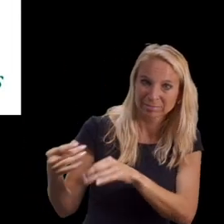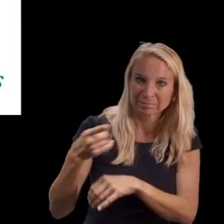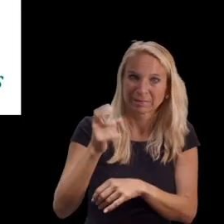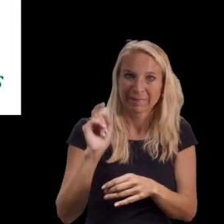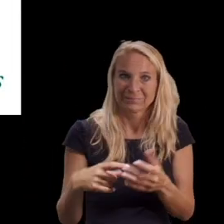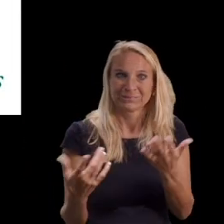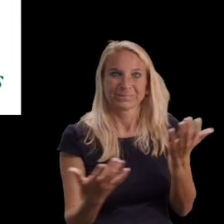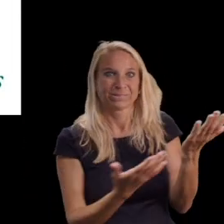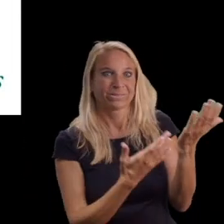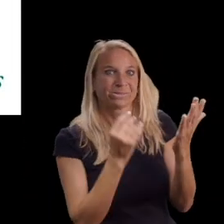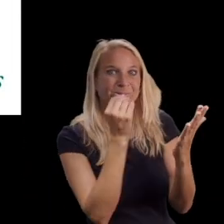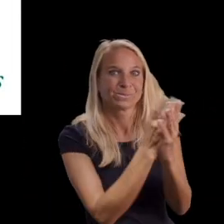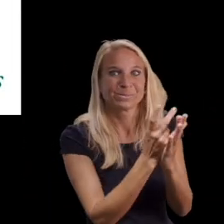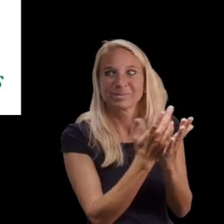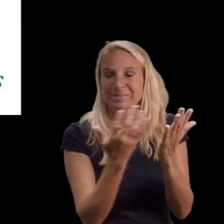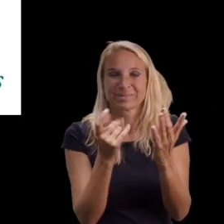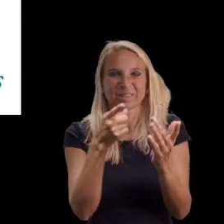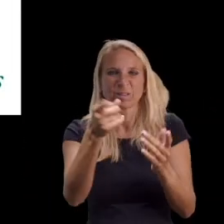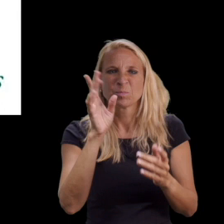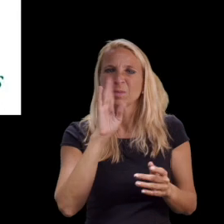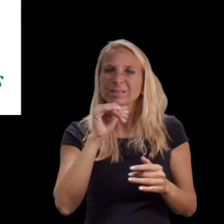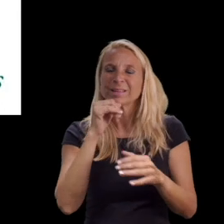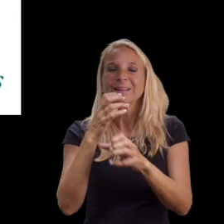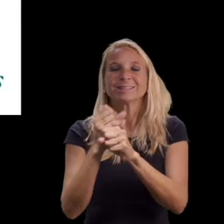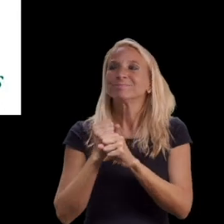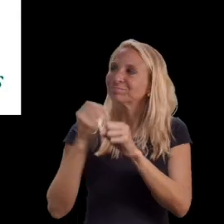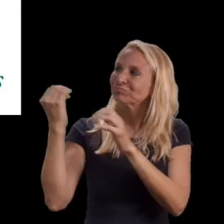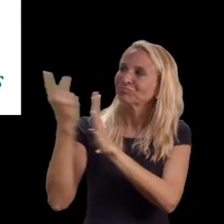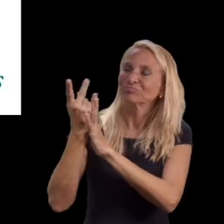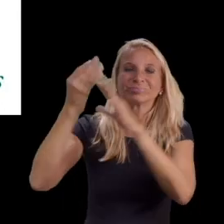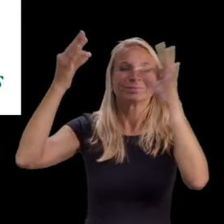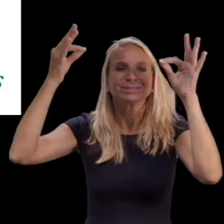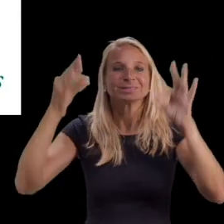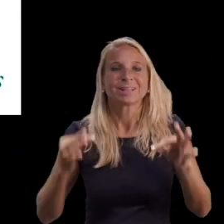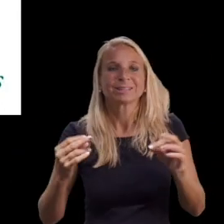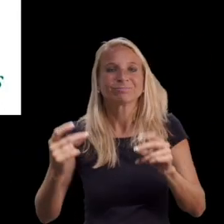because you're never gonna receive a decision that date.